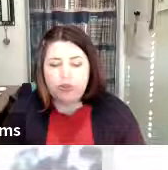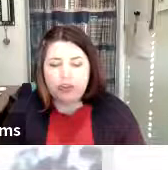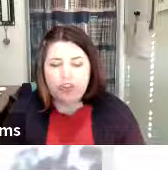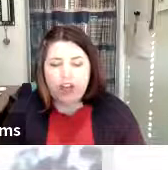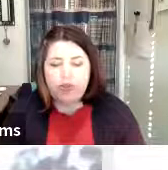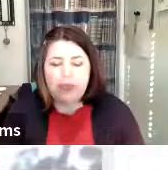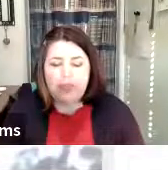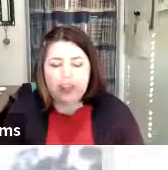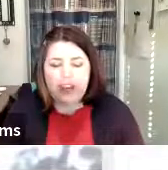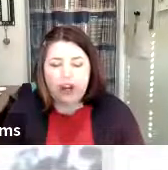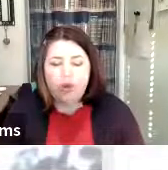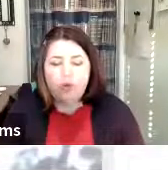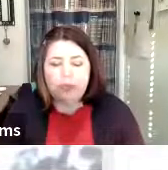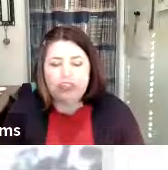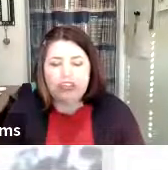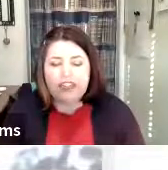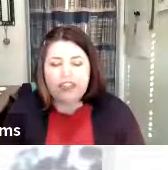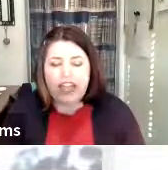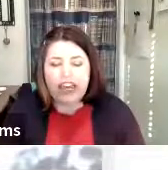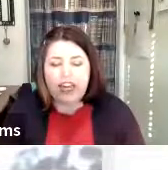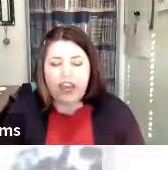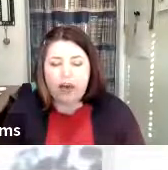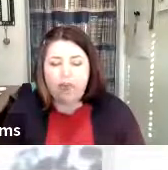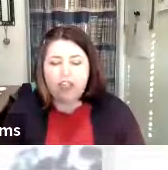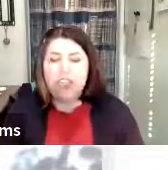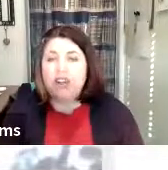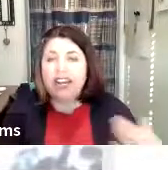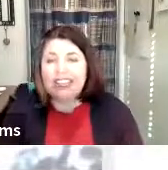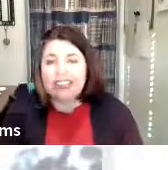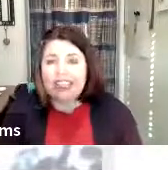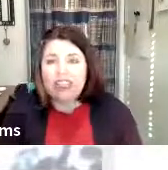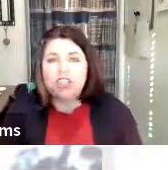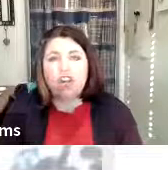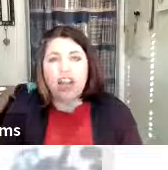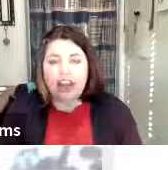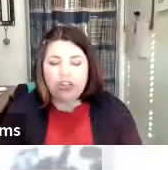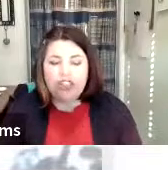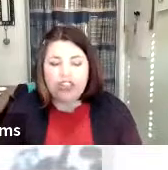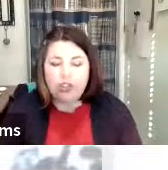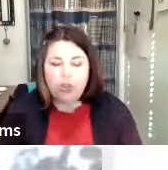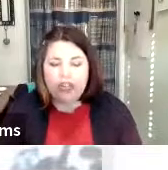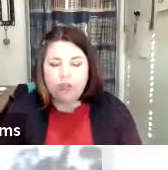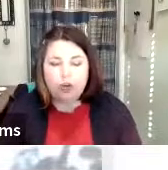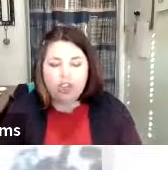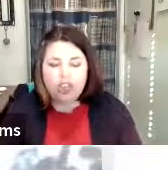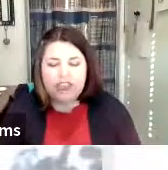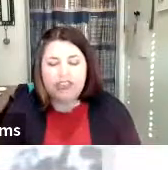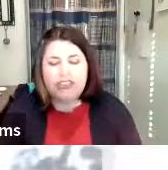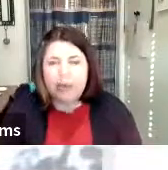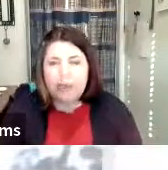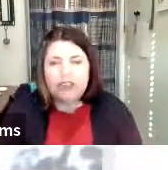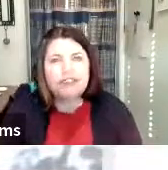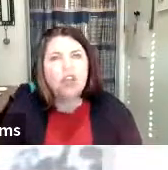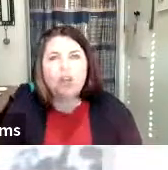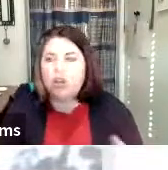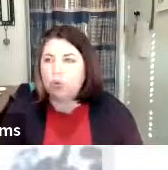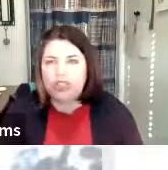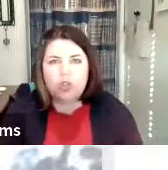that we've talked about, there would be things like, sharing ideas for how to contextualize projects, assignments, quiz